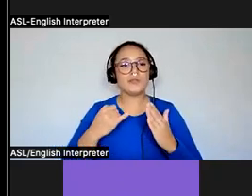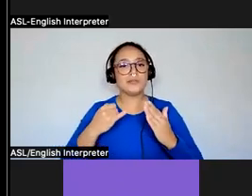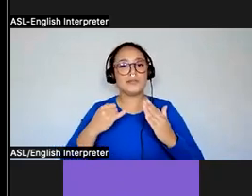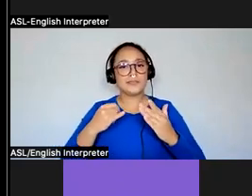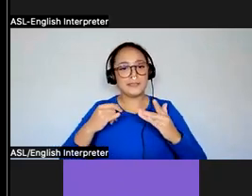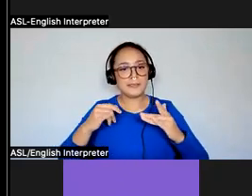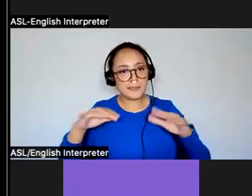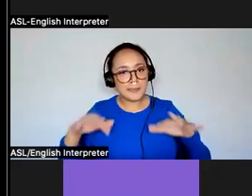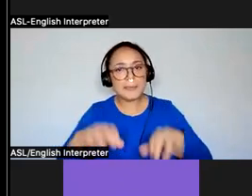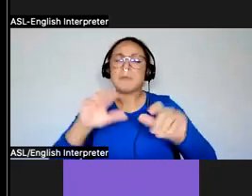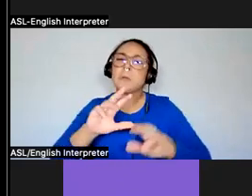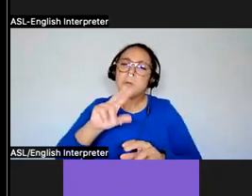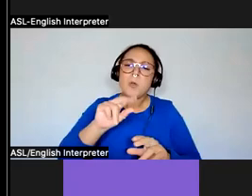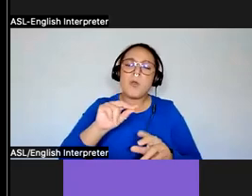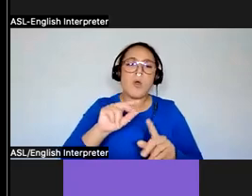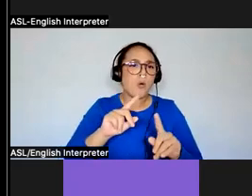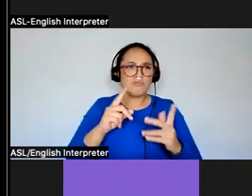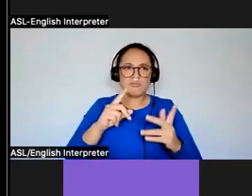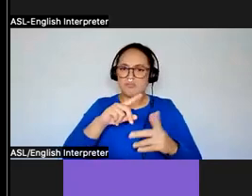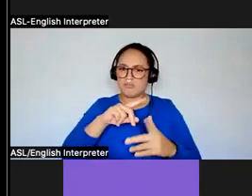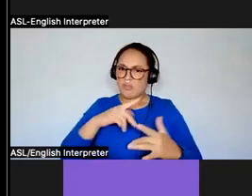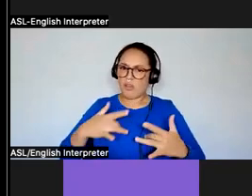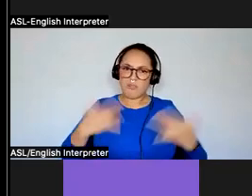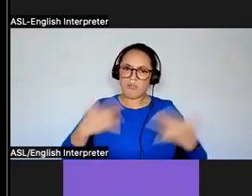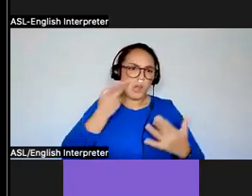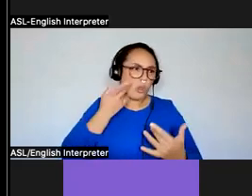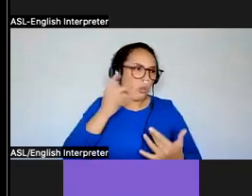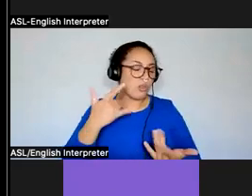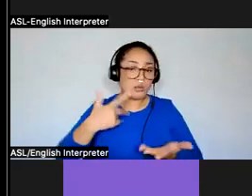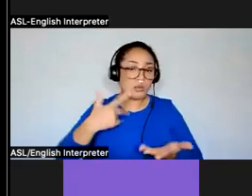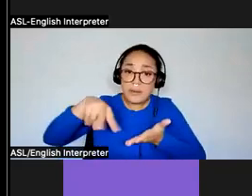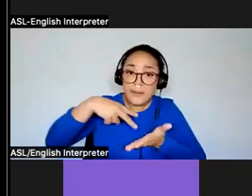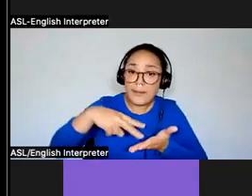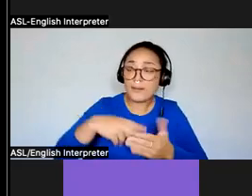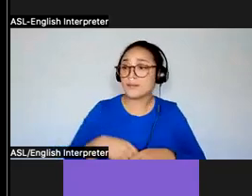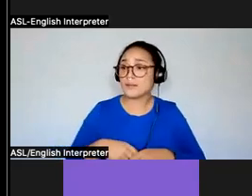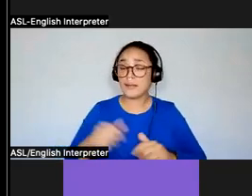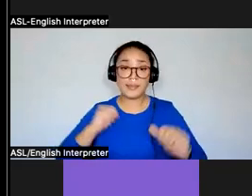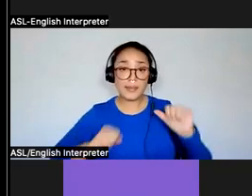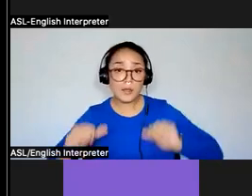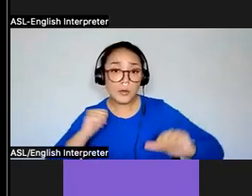Events can include everything dance, theater, music, we've had film screenings in the past,